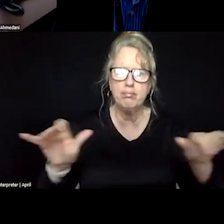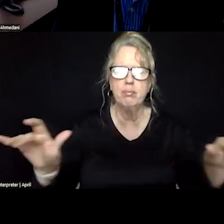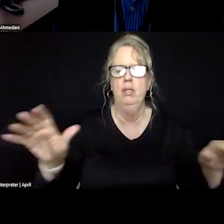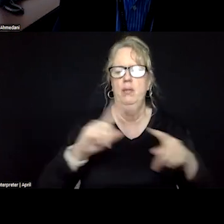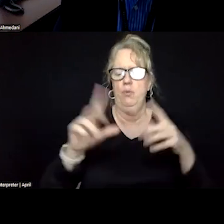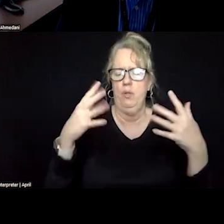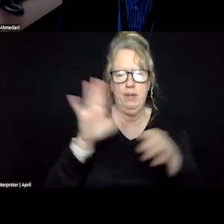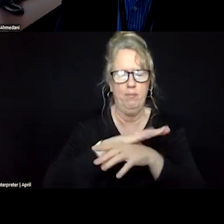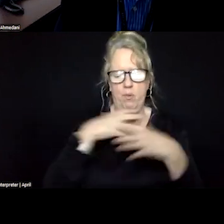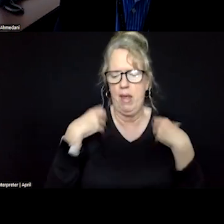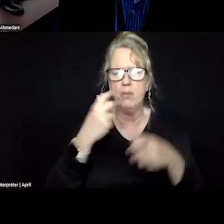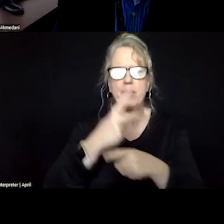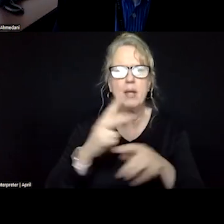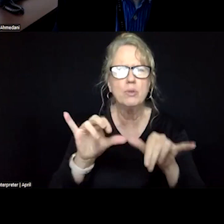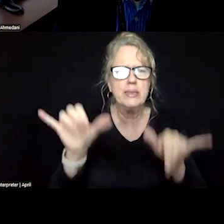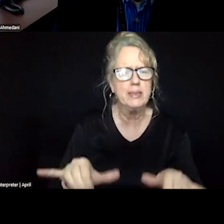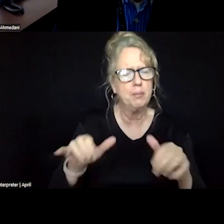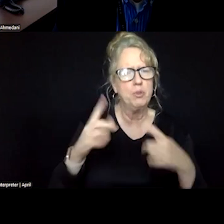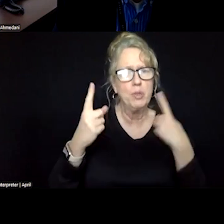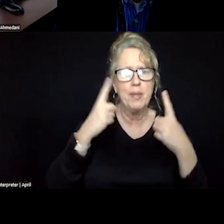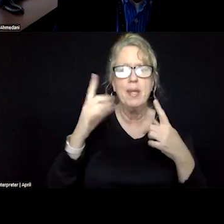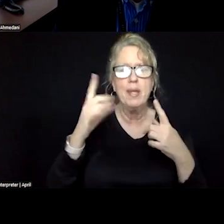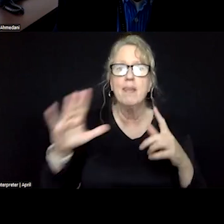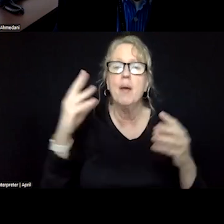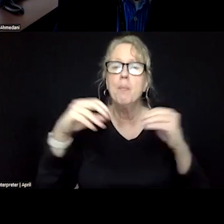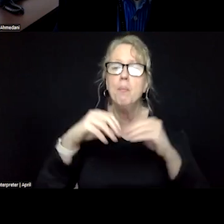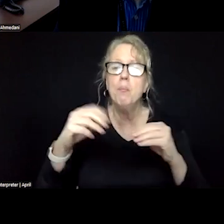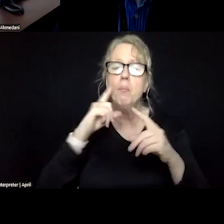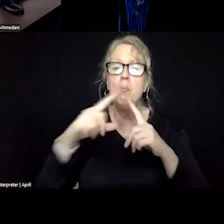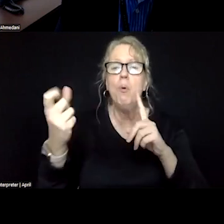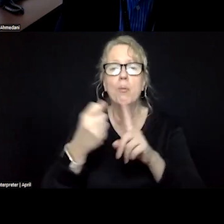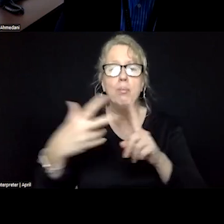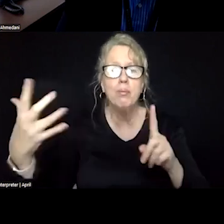SYSTEM. YOU CAN THINK ABOUT THIS OF EXTENDING OUTSIDE OF HEALTHCARE SYSTEMS.